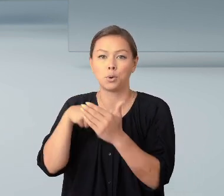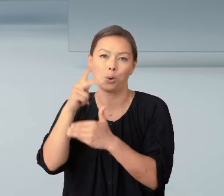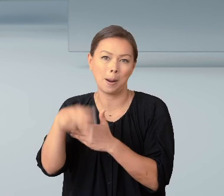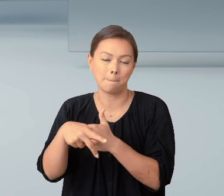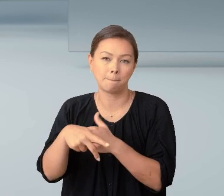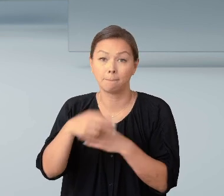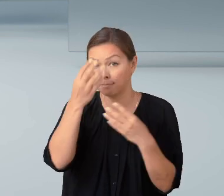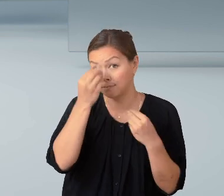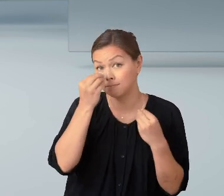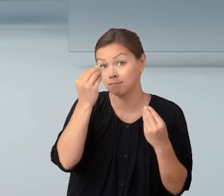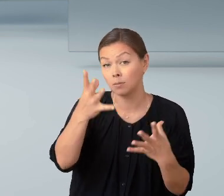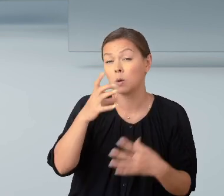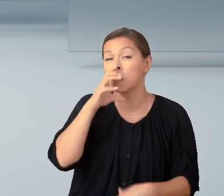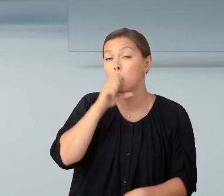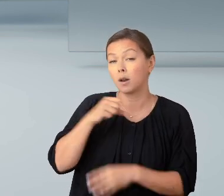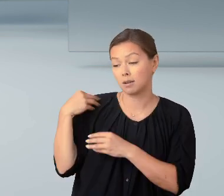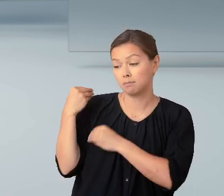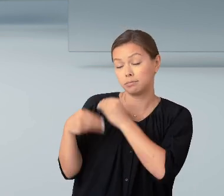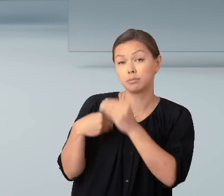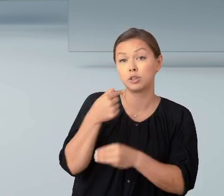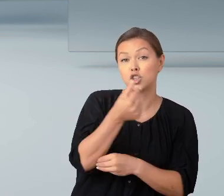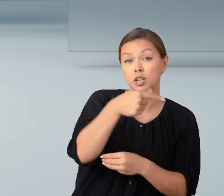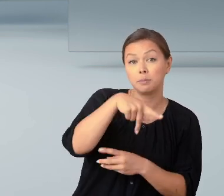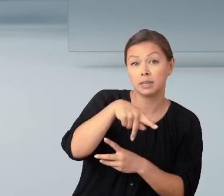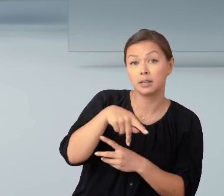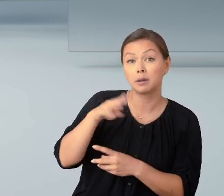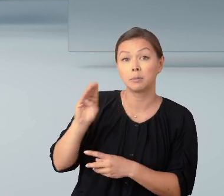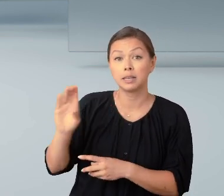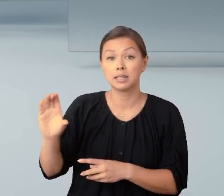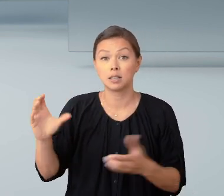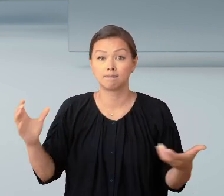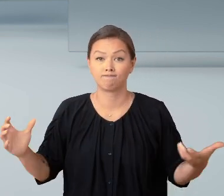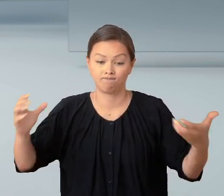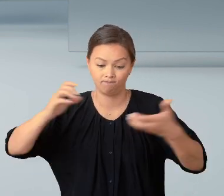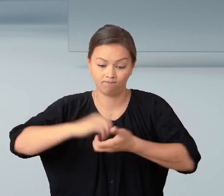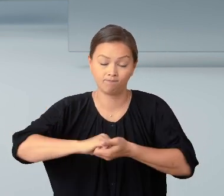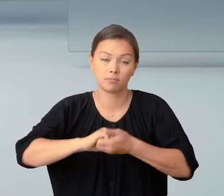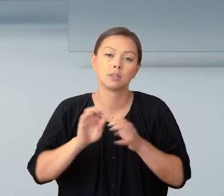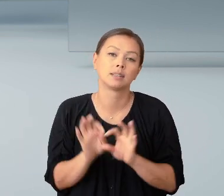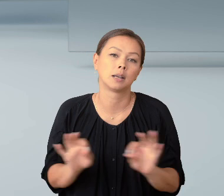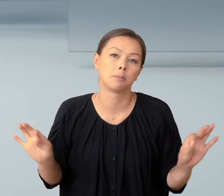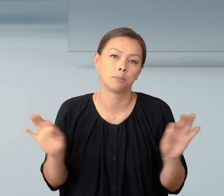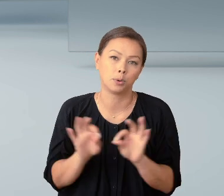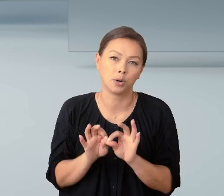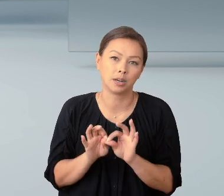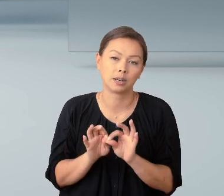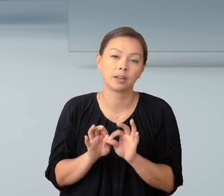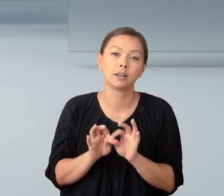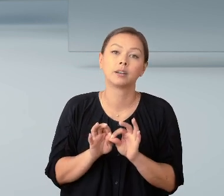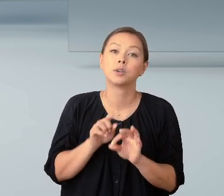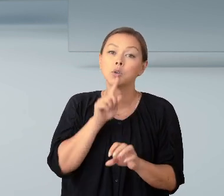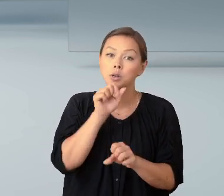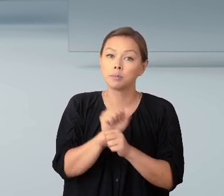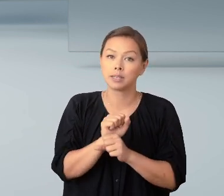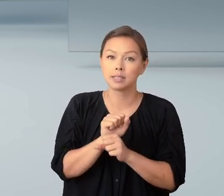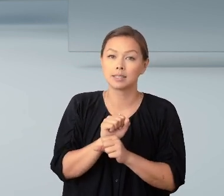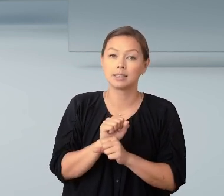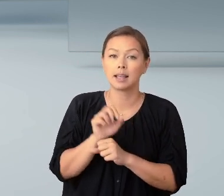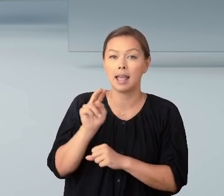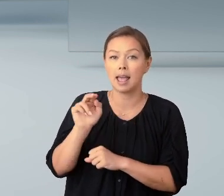tribal knowledge of GP and BC. Encore was one of the first partners to take on NAV, which was the on-premise predecessor of Business